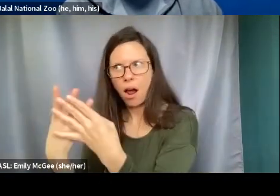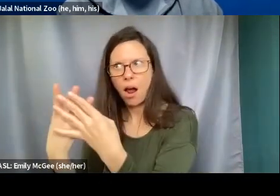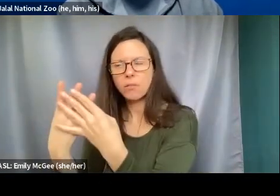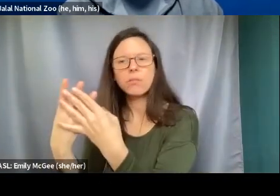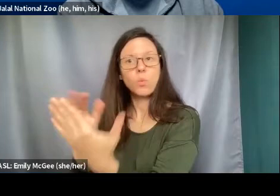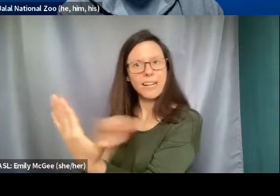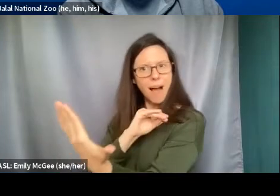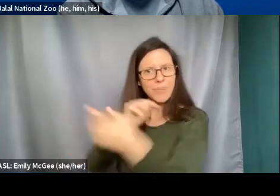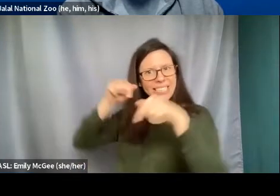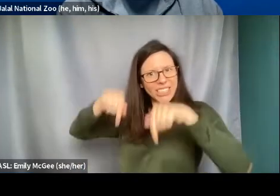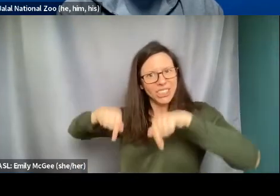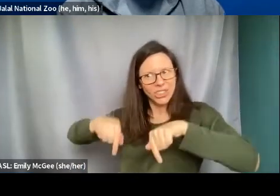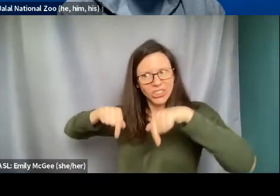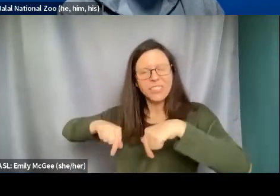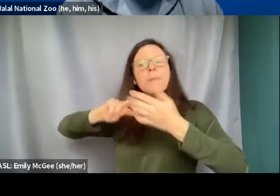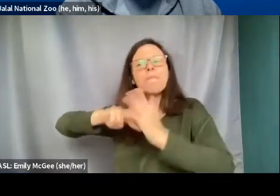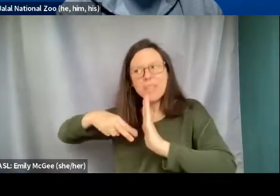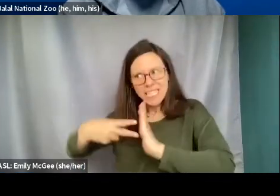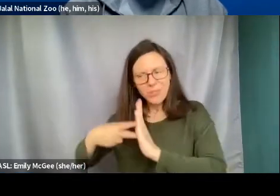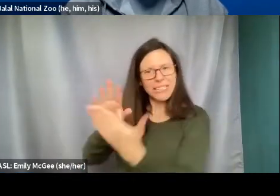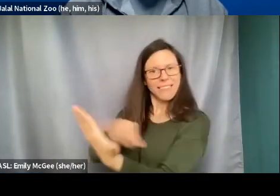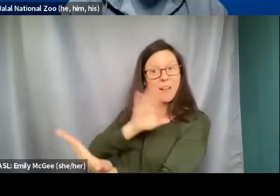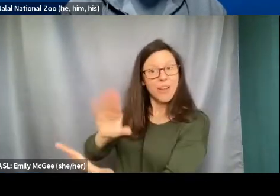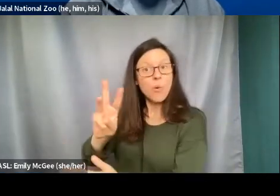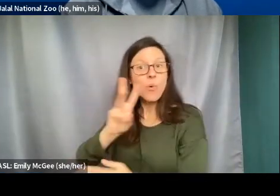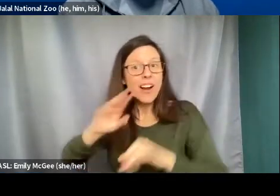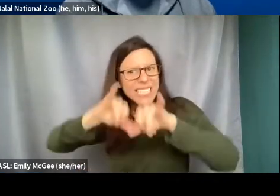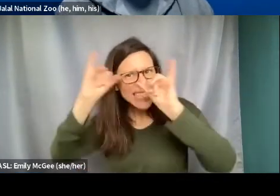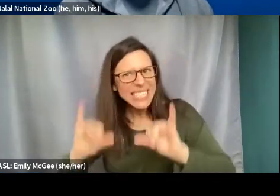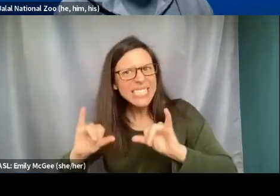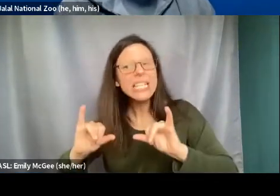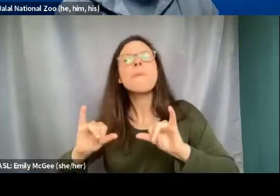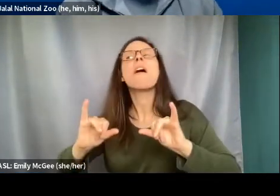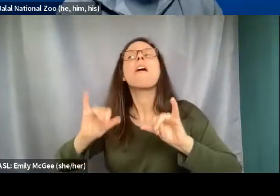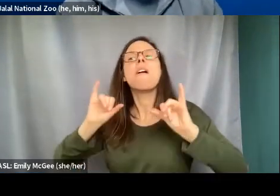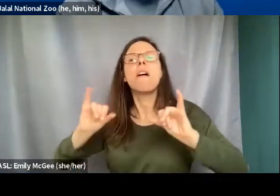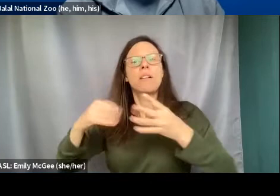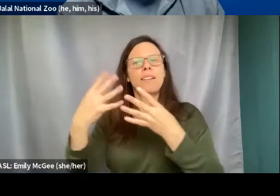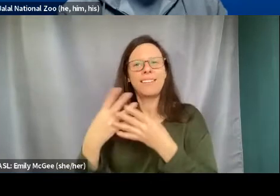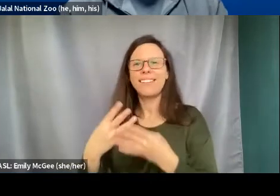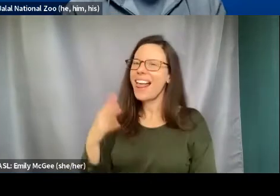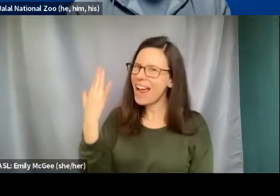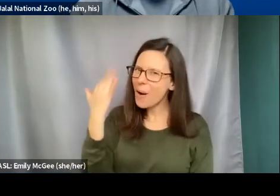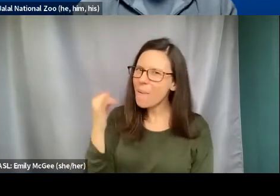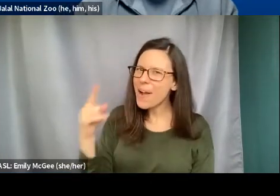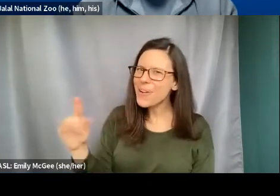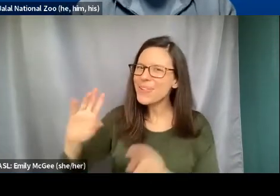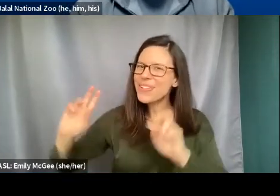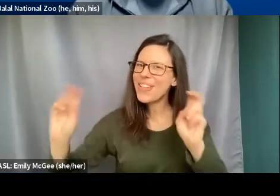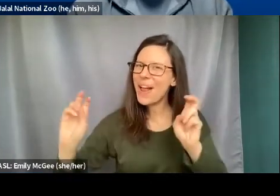water systems, so that's why your title is "Aquatic Life Support Systems". It's the whole system we're